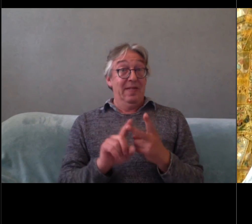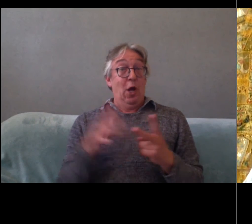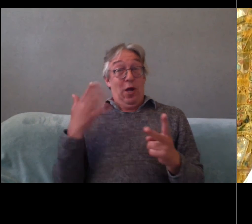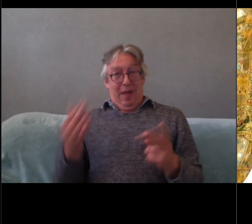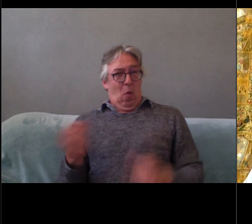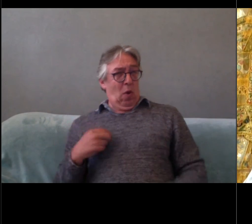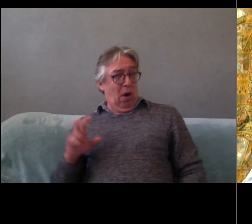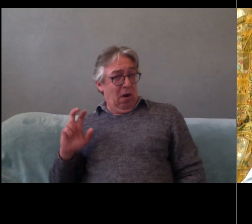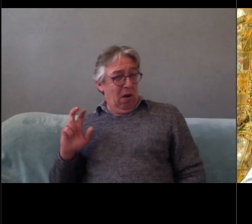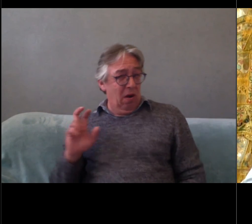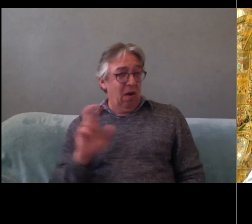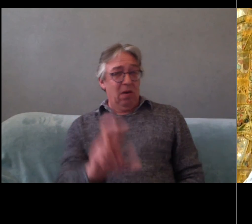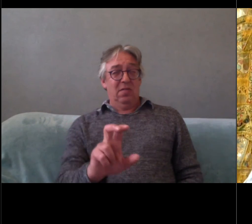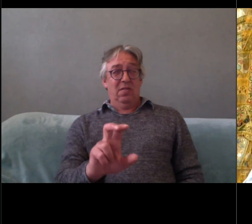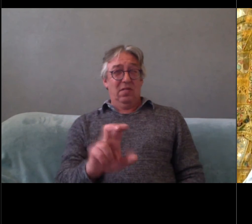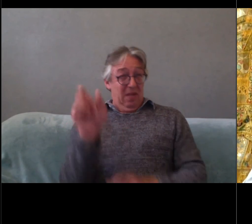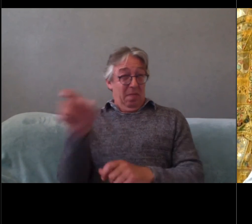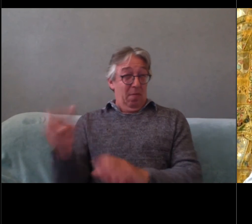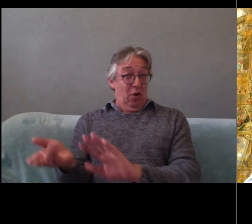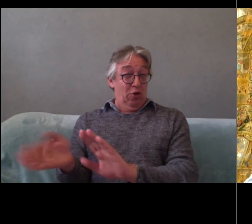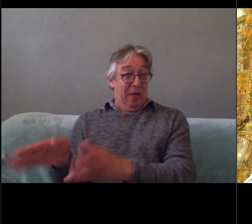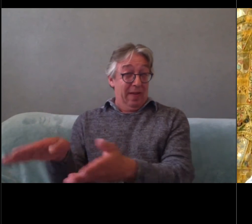after all the deaths that have been in institutions.